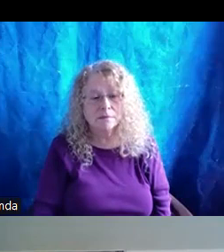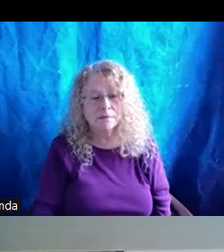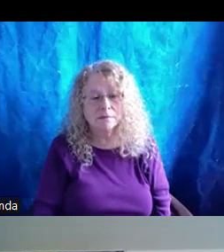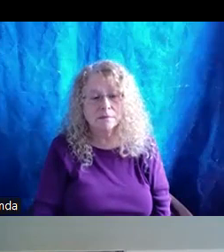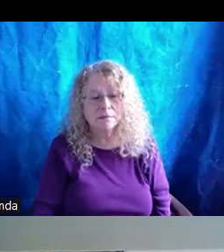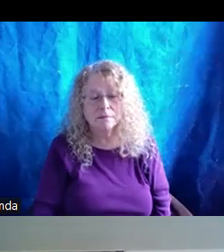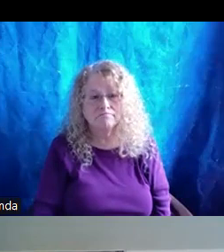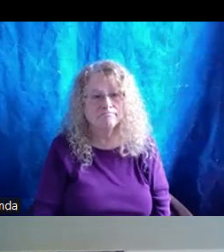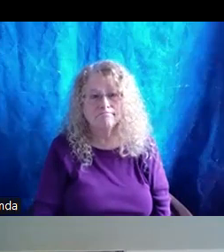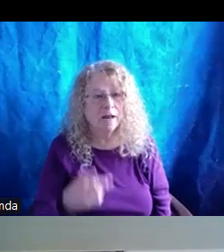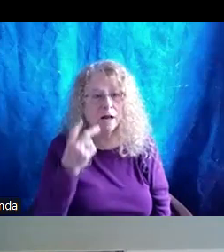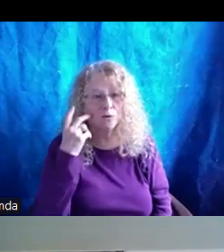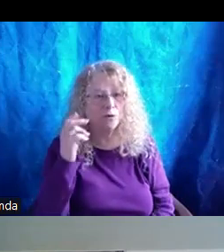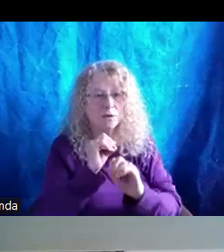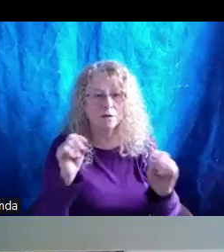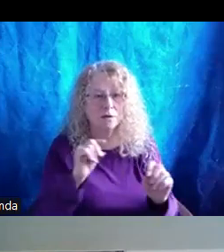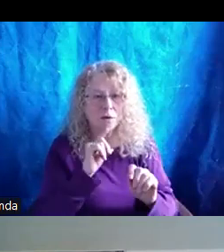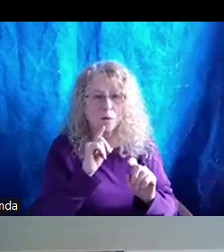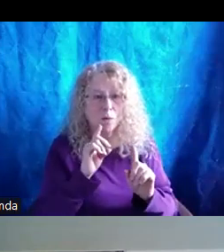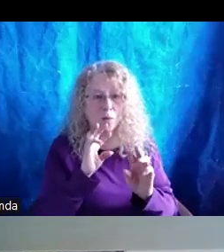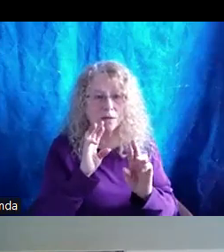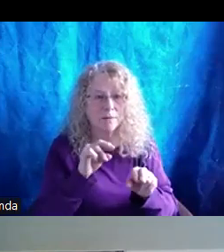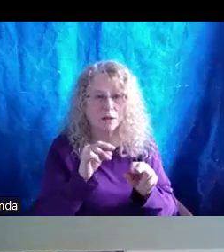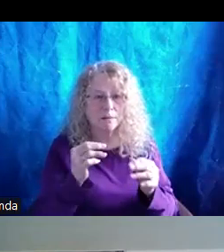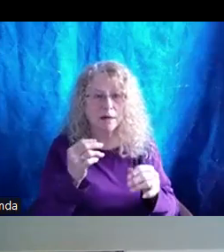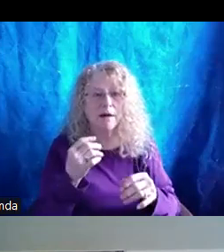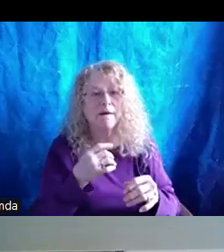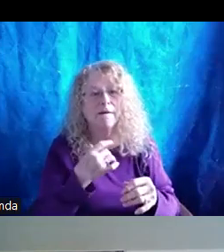NOT SEEING ANY RESPONSE RIGHT NOW BUT FEEL FREE TO REACH OUT TO ME IF THAT IS A NEED.